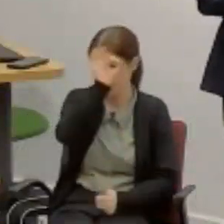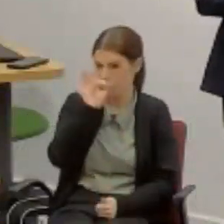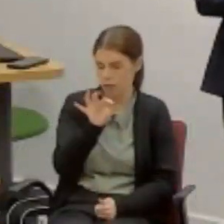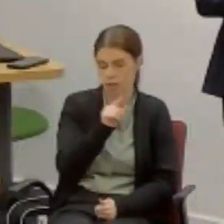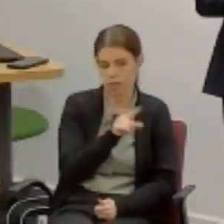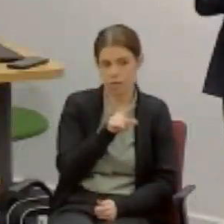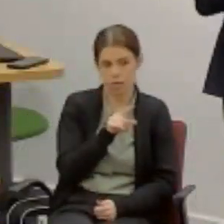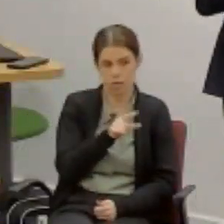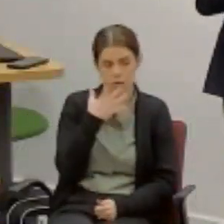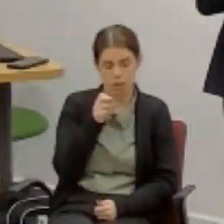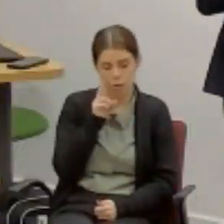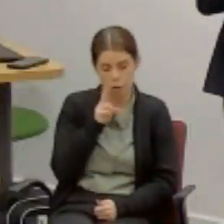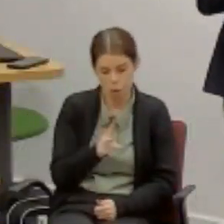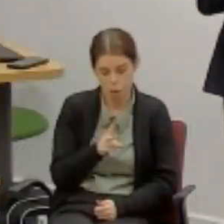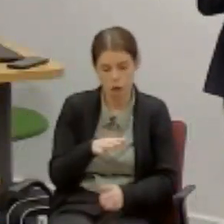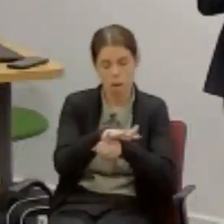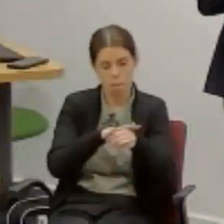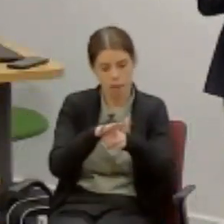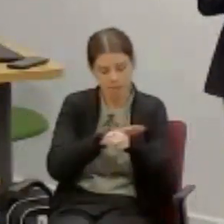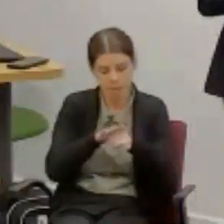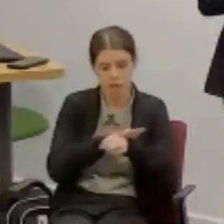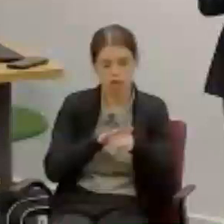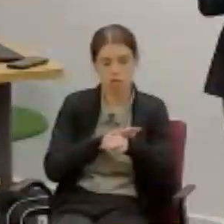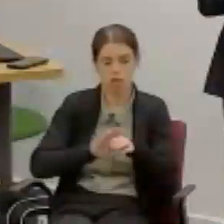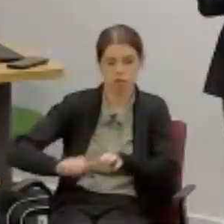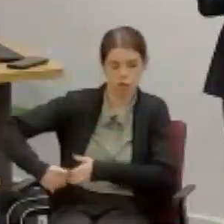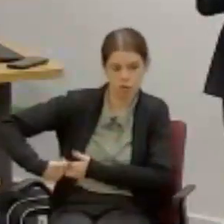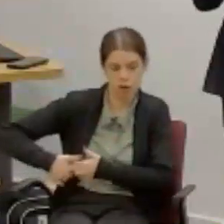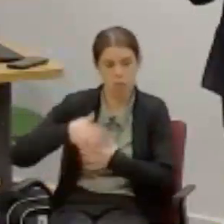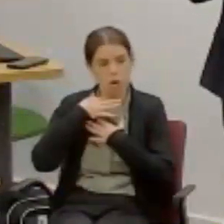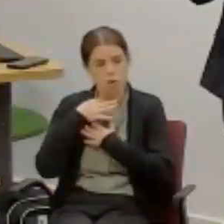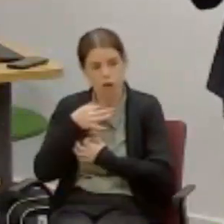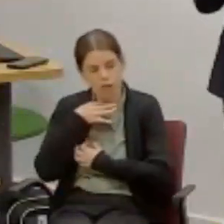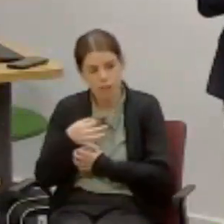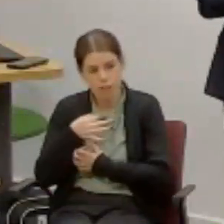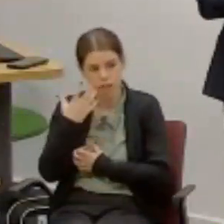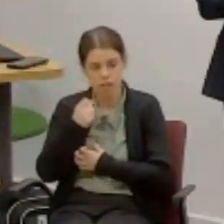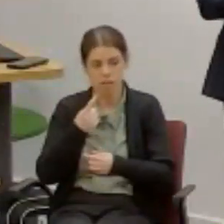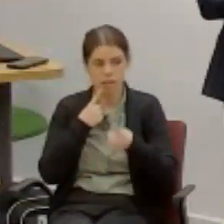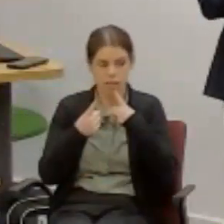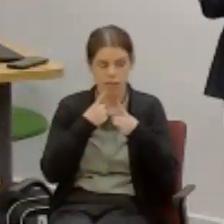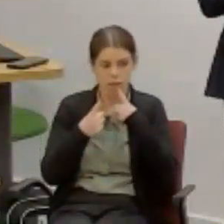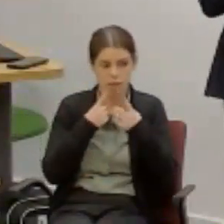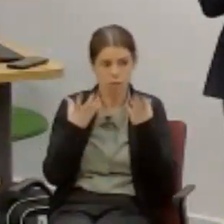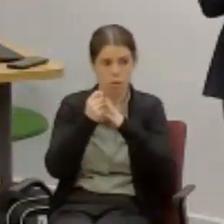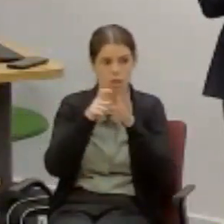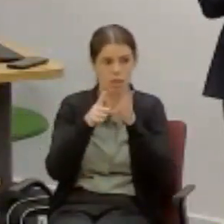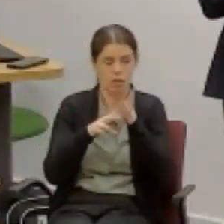I we did look at positional exposure or positional risk in the Rugby date of the dorm I looked at.